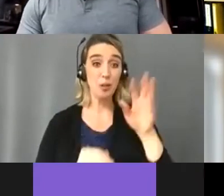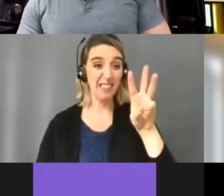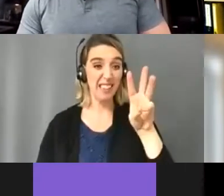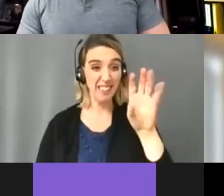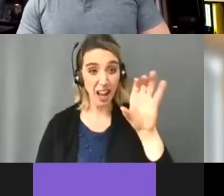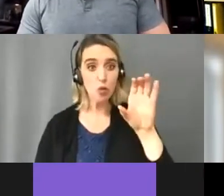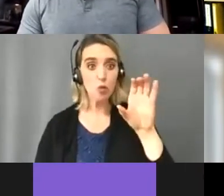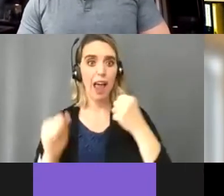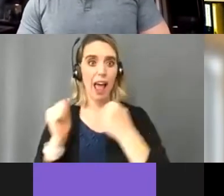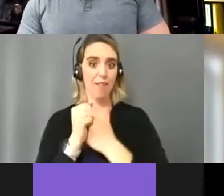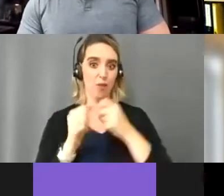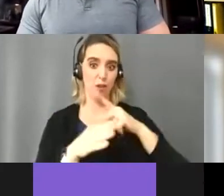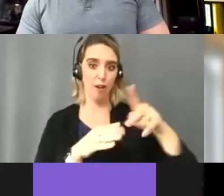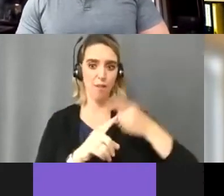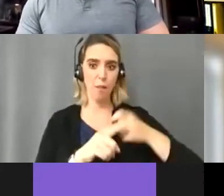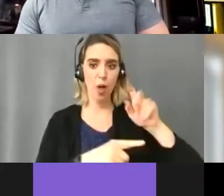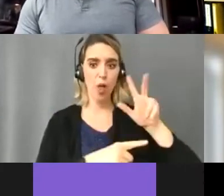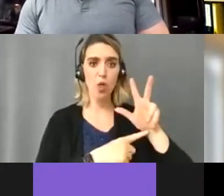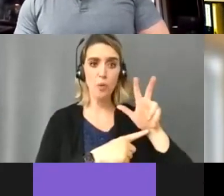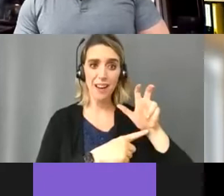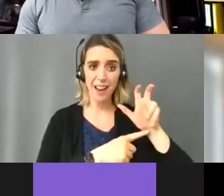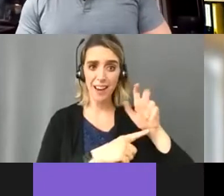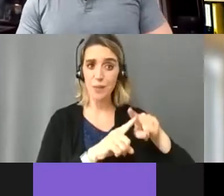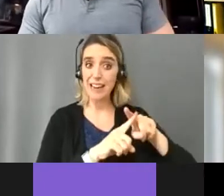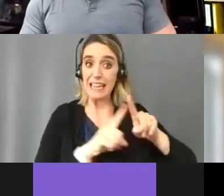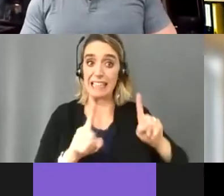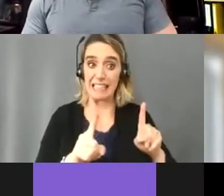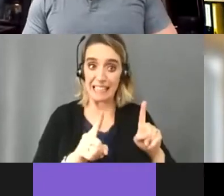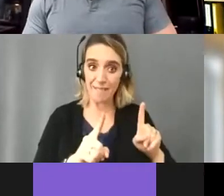from more than 300 different advocacy organizations